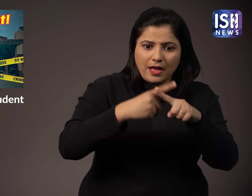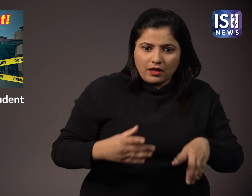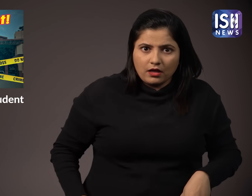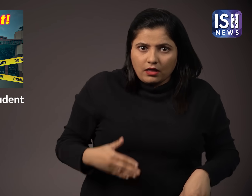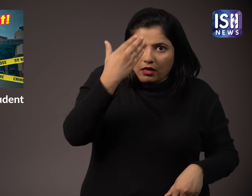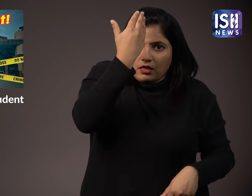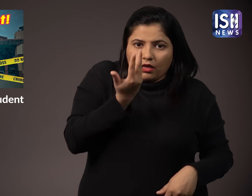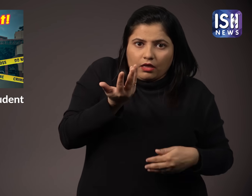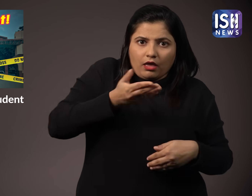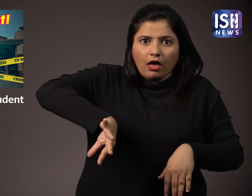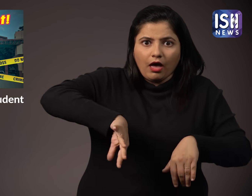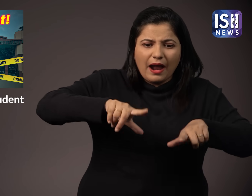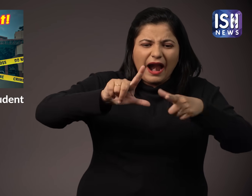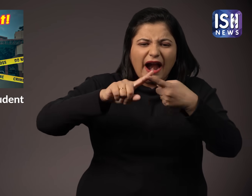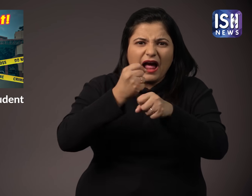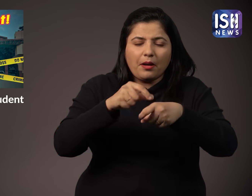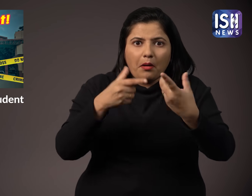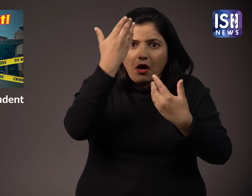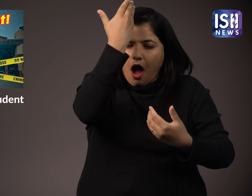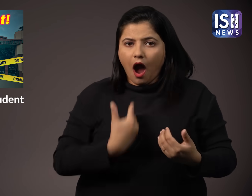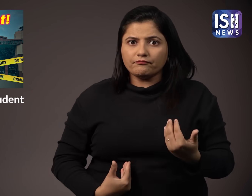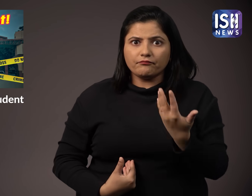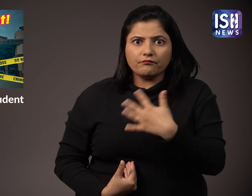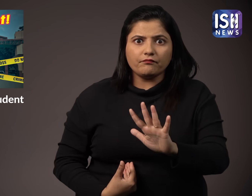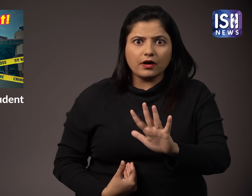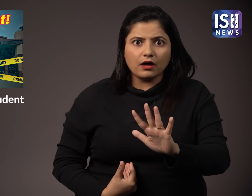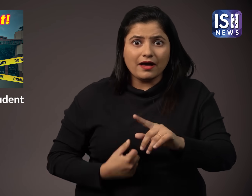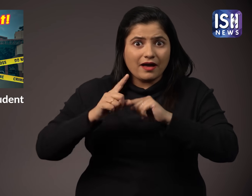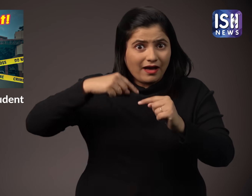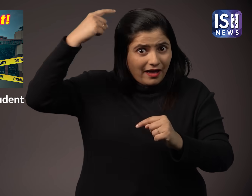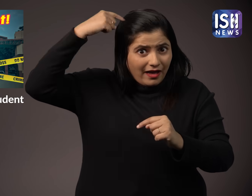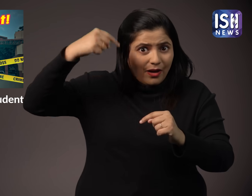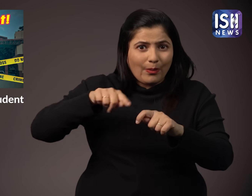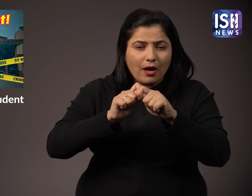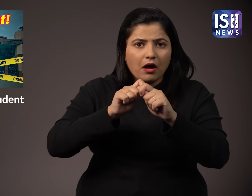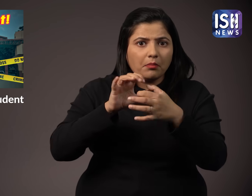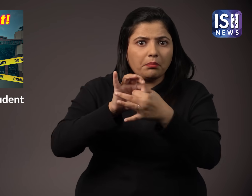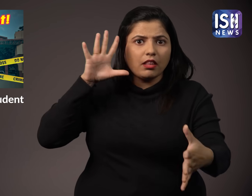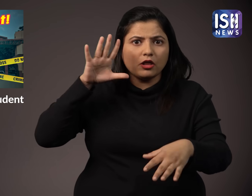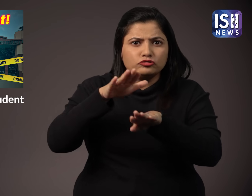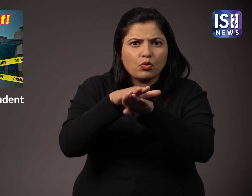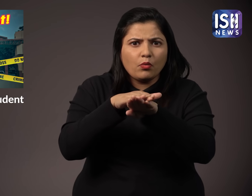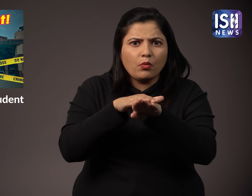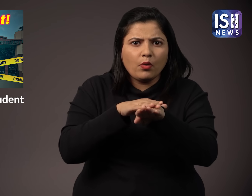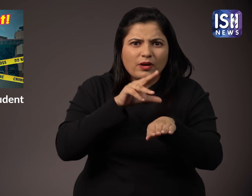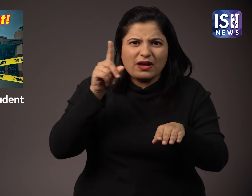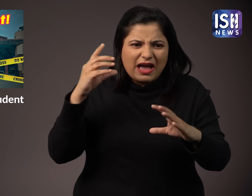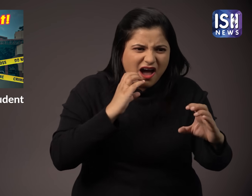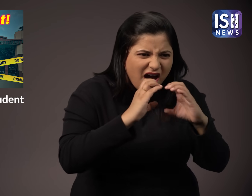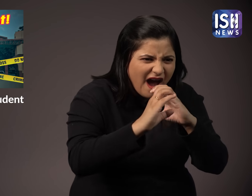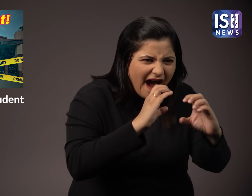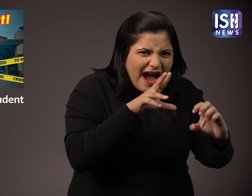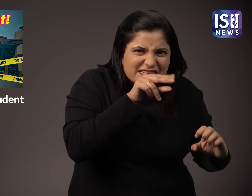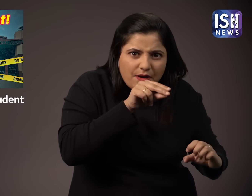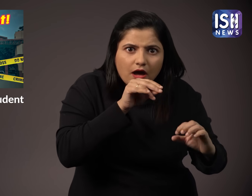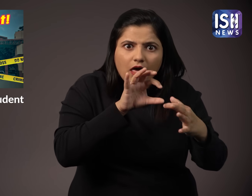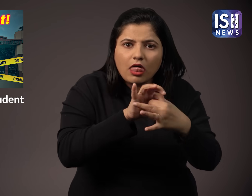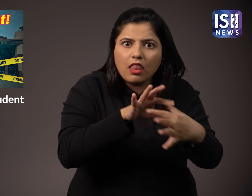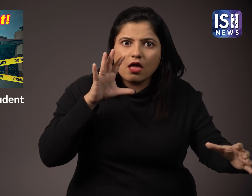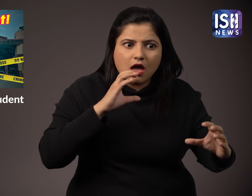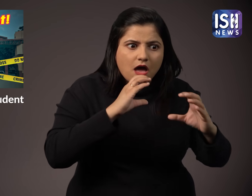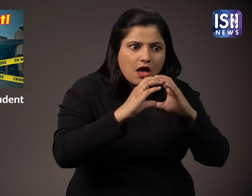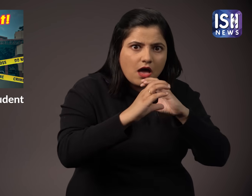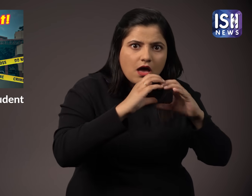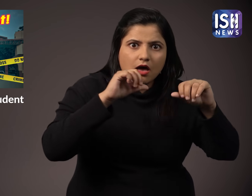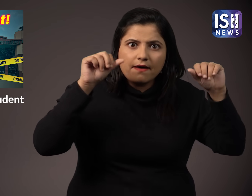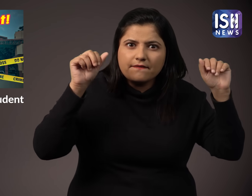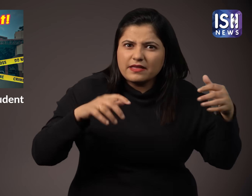One side of his body and one of his legs became paralyzed, his brain functions slowed down and e couldn't even speak.